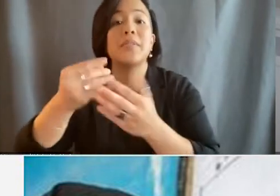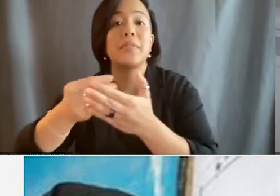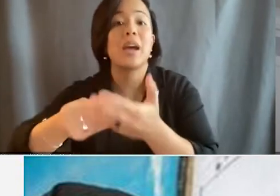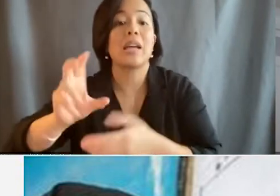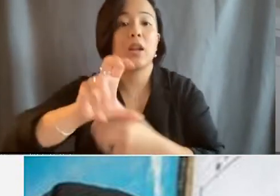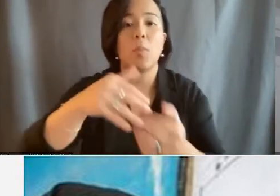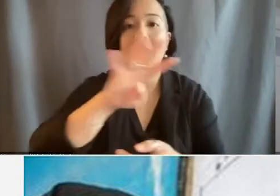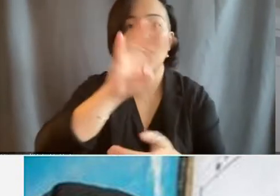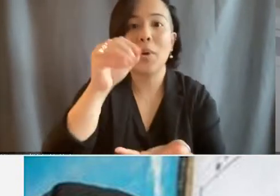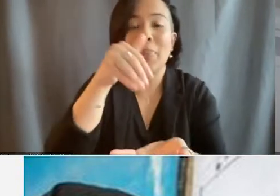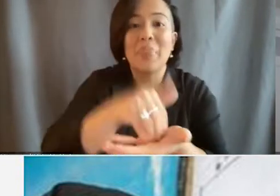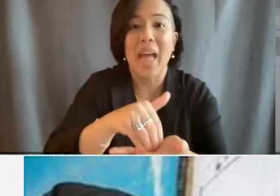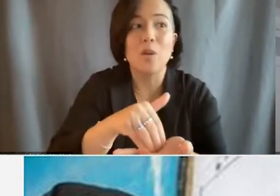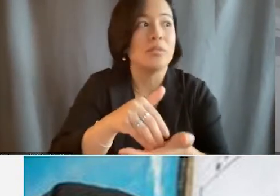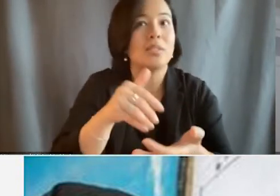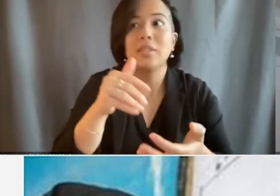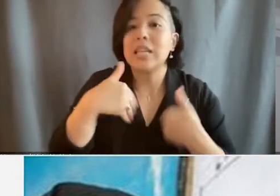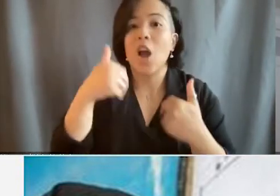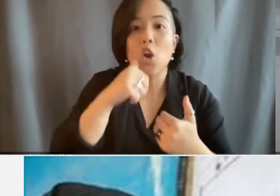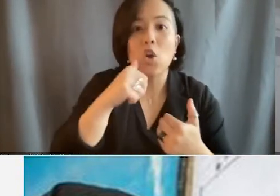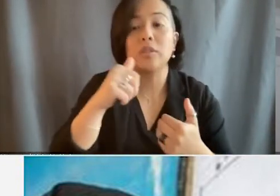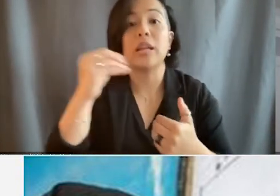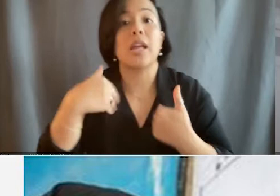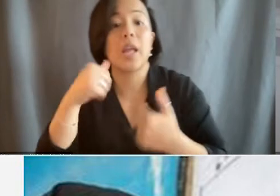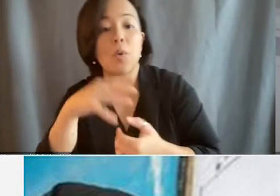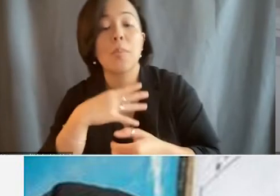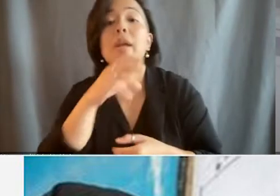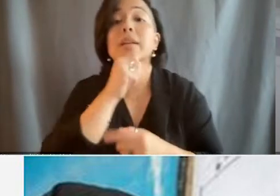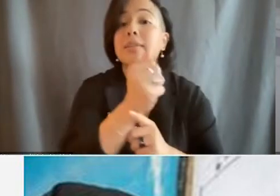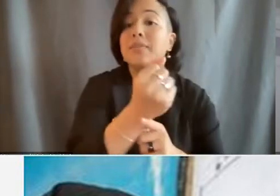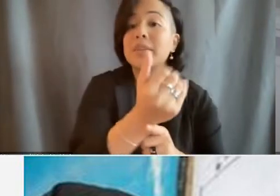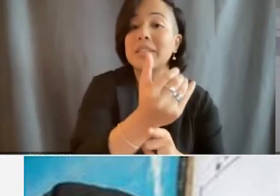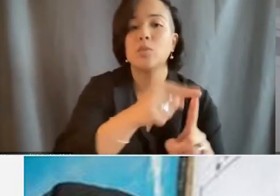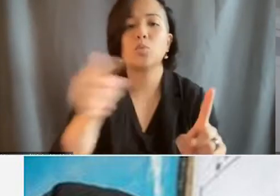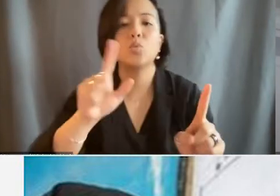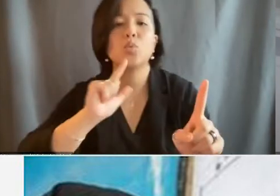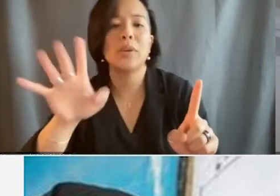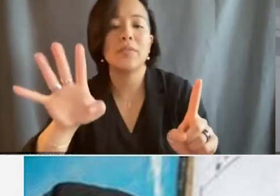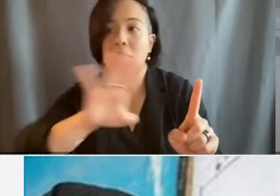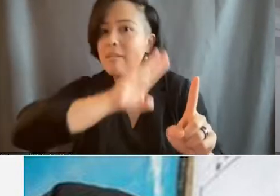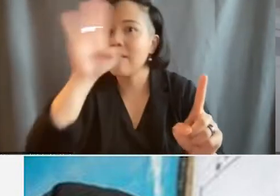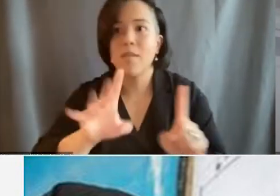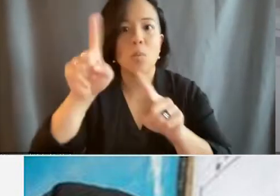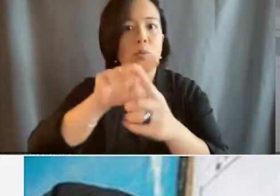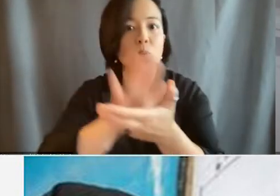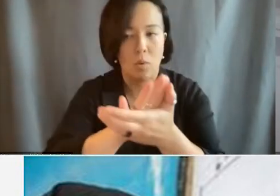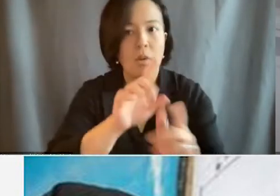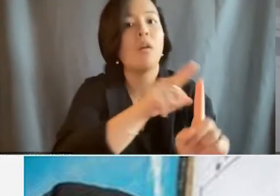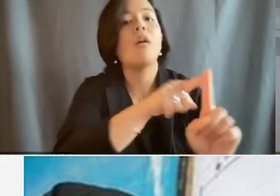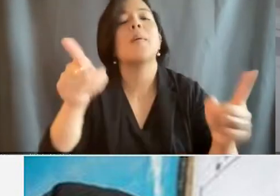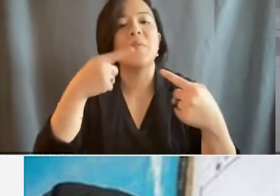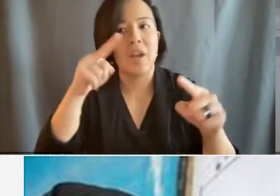never attended school will get the chance to improve their lives.